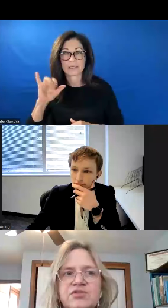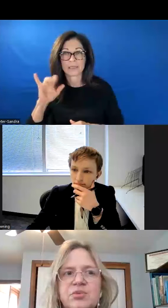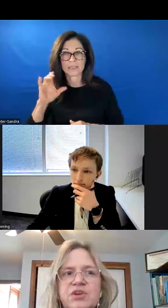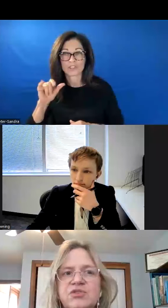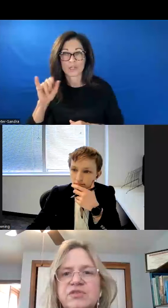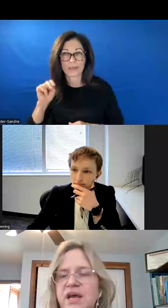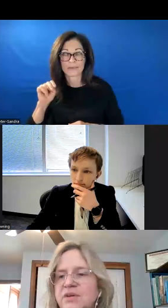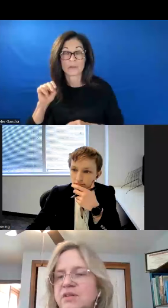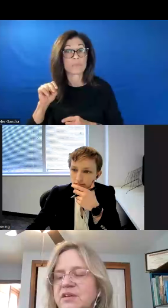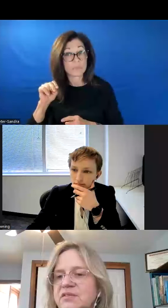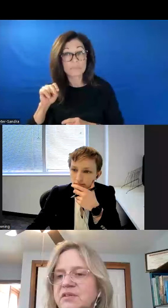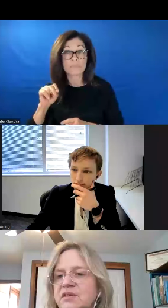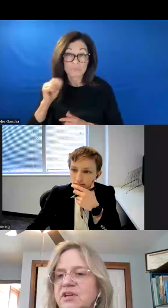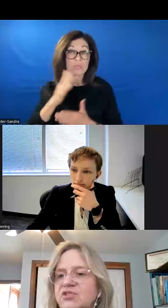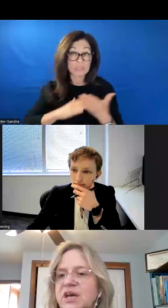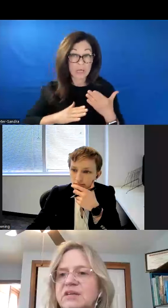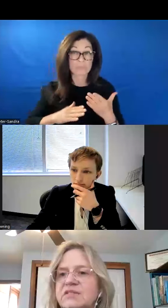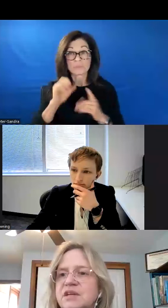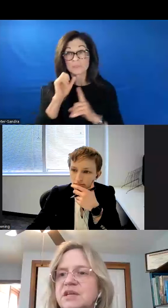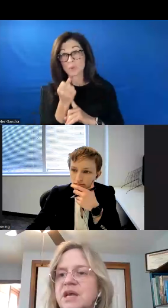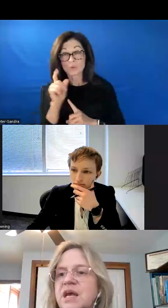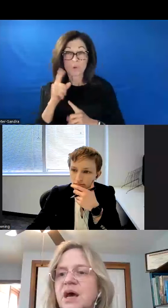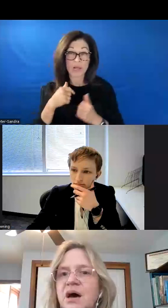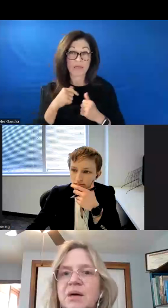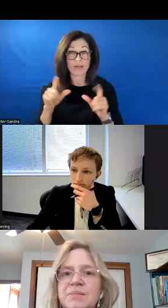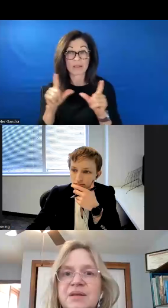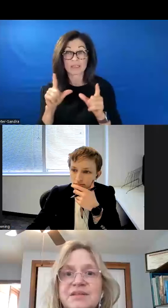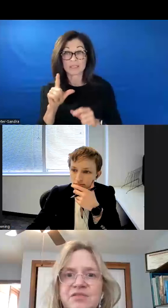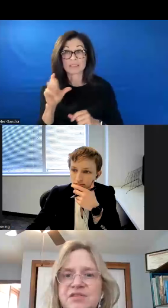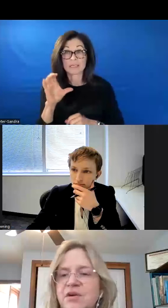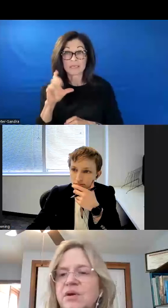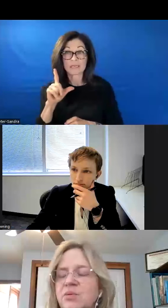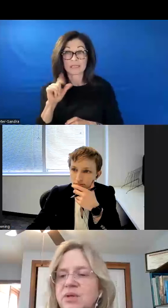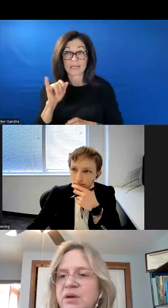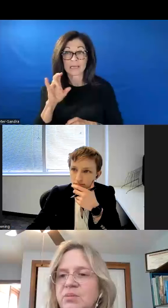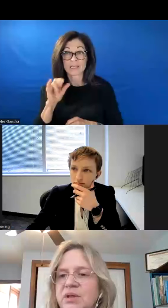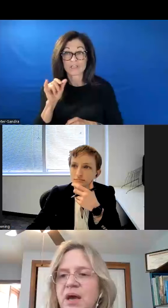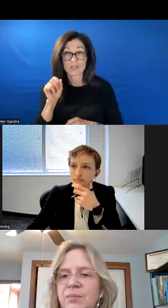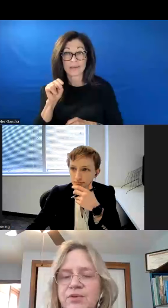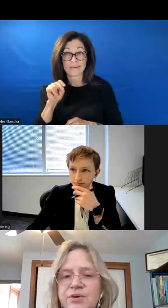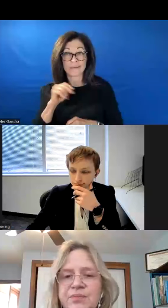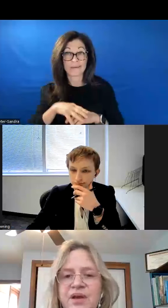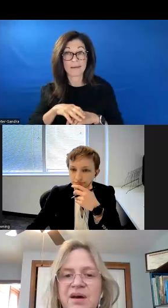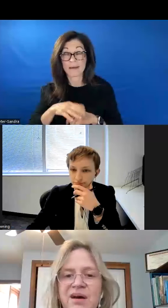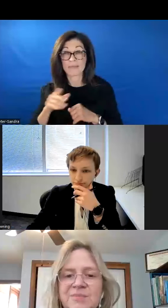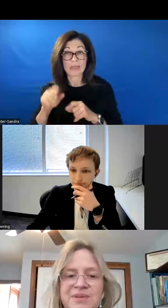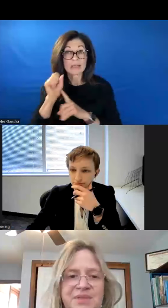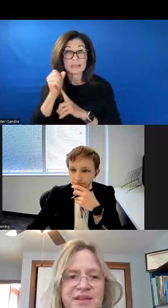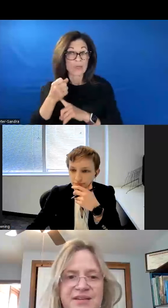SITUATIONS WHERE HAVING A LICENSED CLINICIAN ON SCENE IS NECESSARY OR HELPFUL. SOMETHING THAT